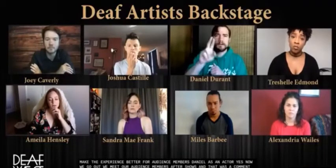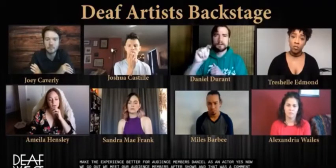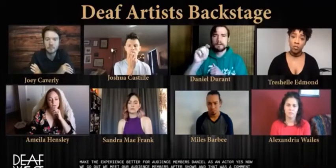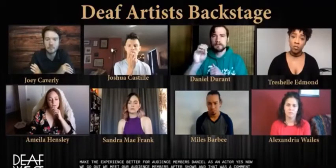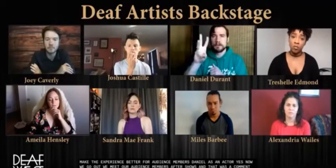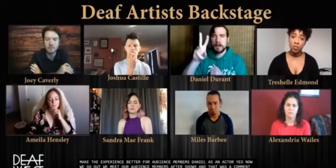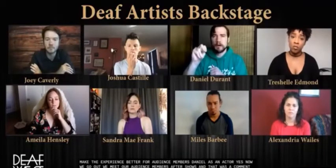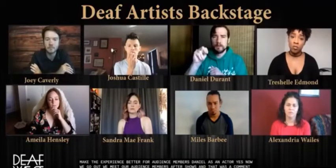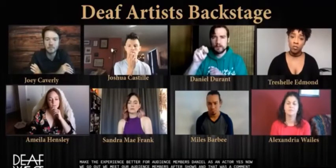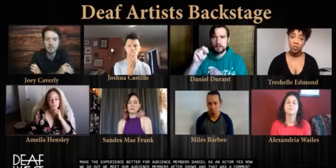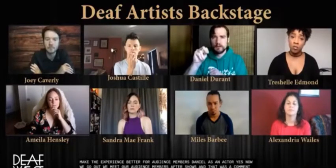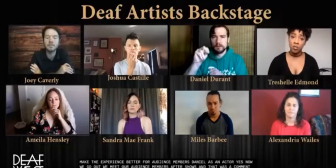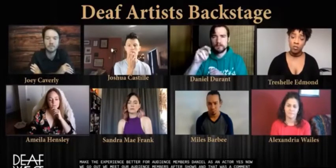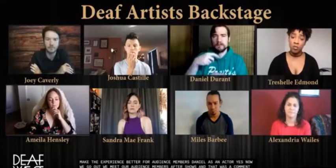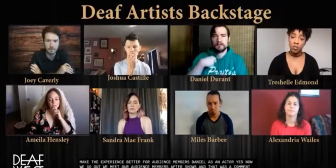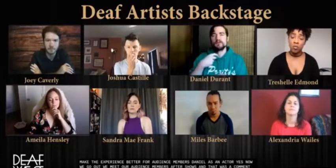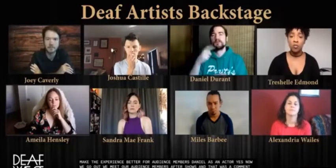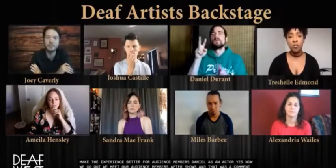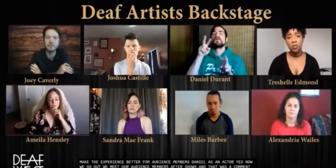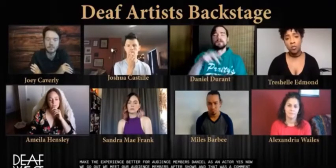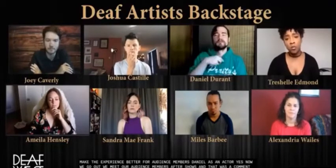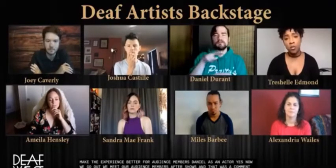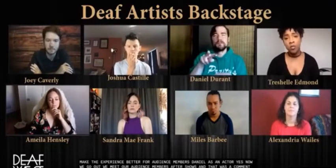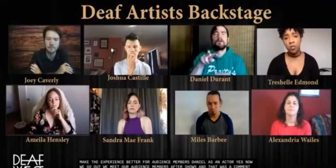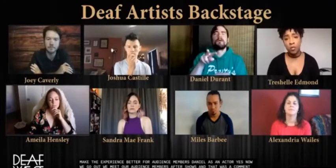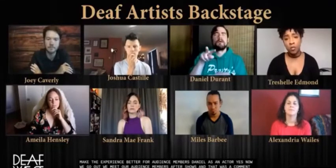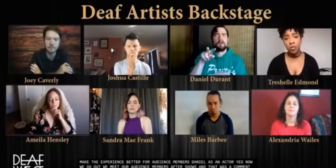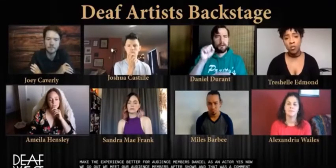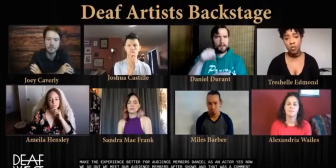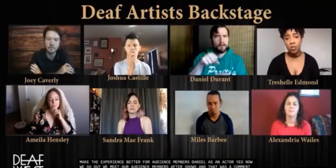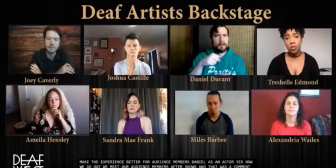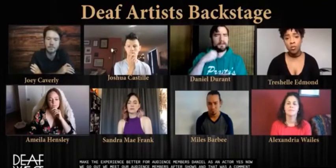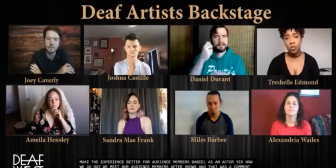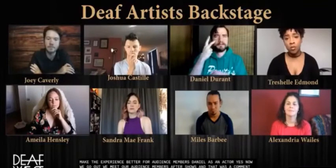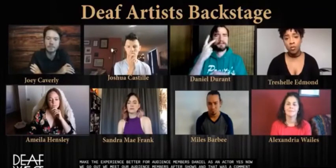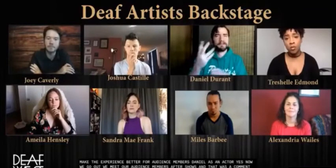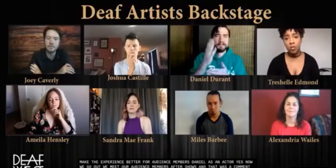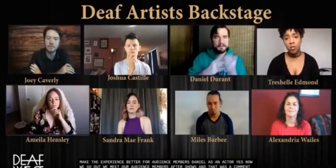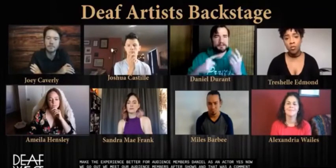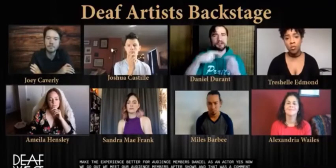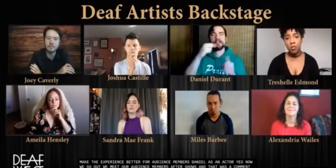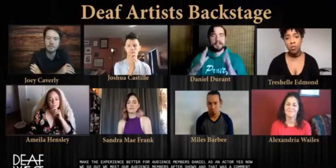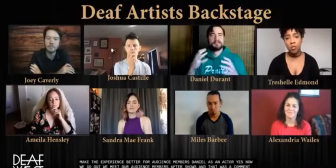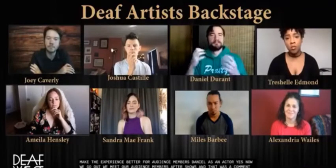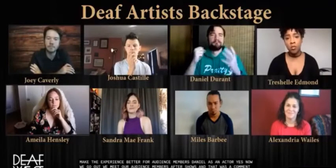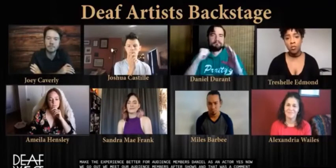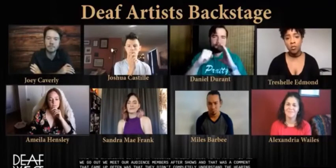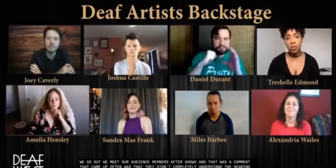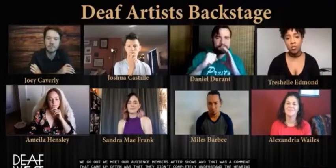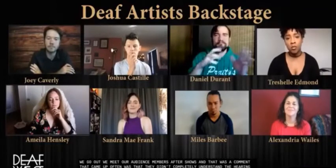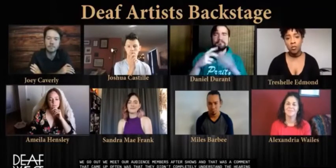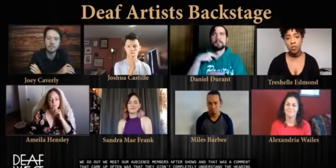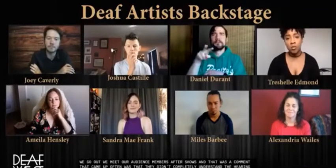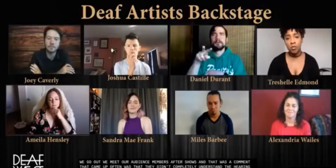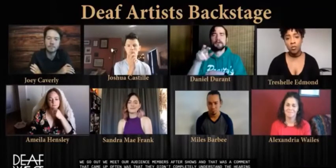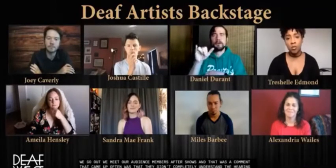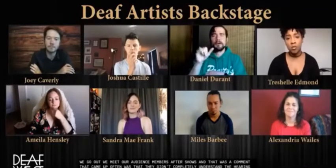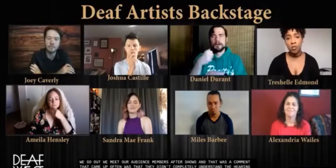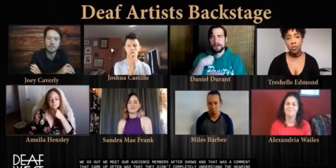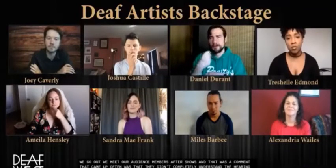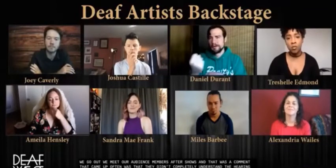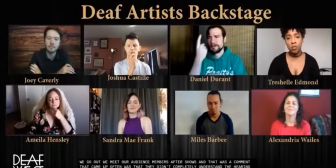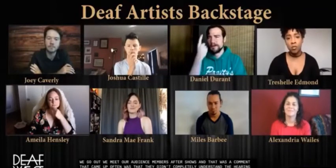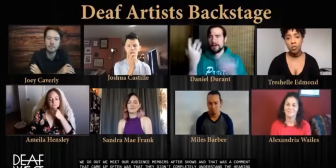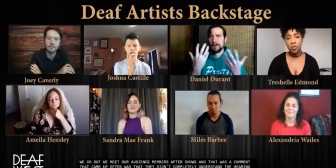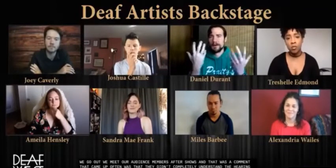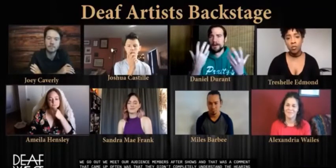to ‘Our Town’, until I went to the Deaf West show ‘Our Town’.